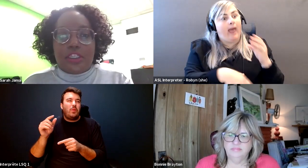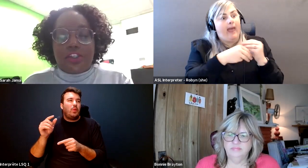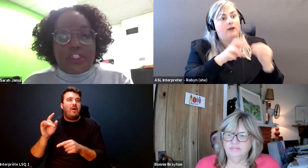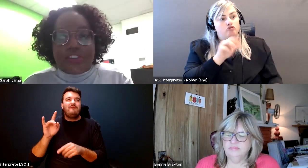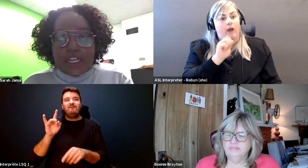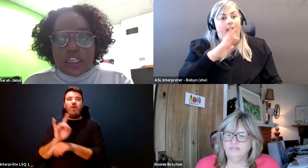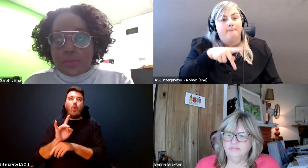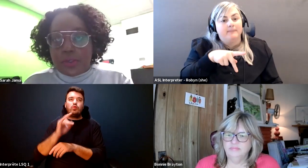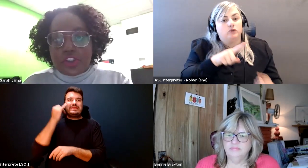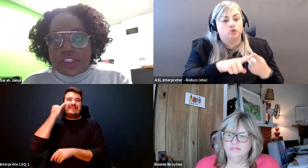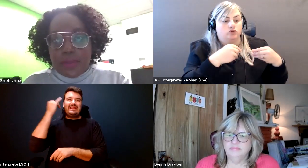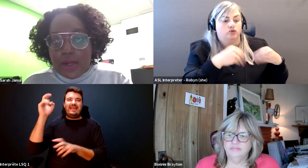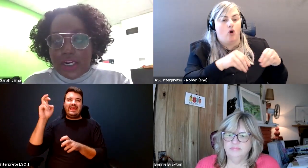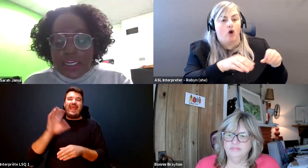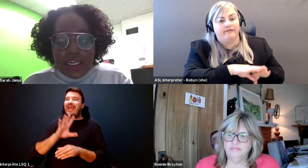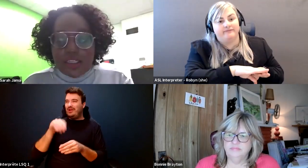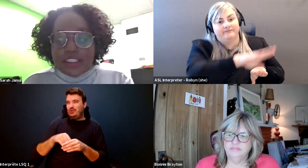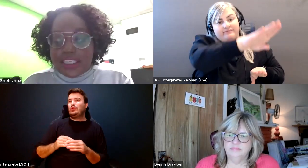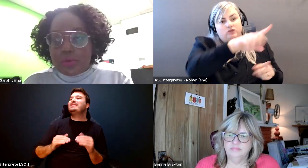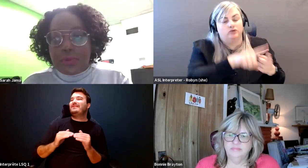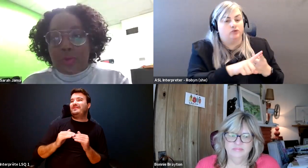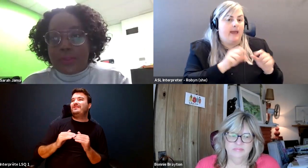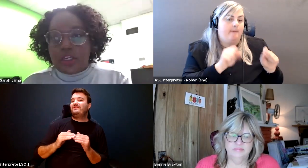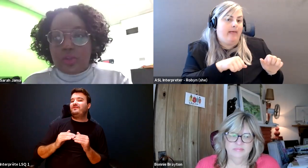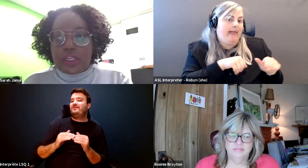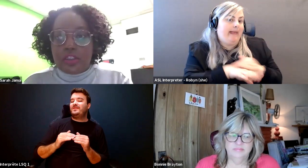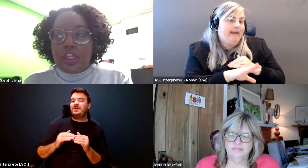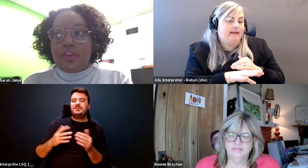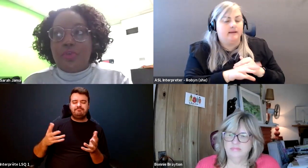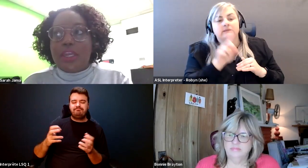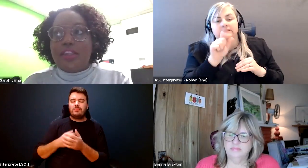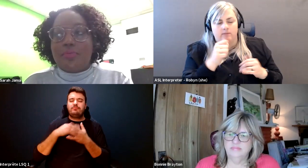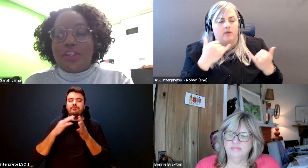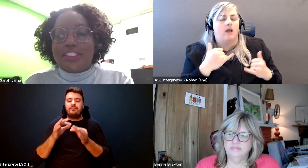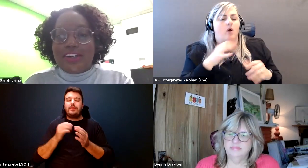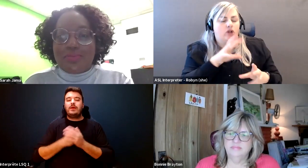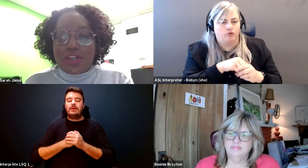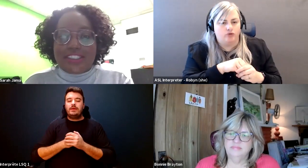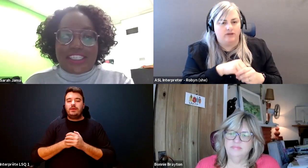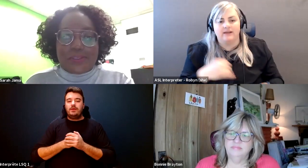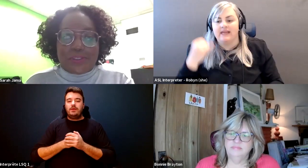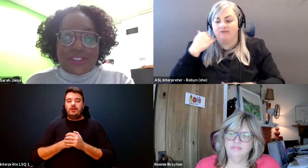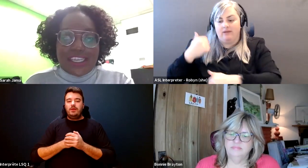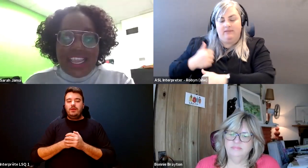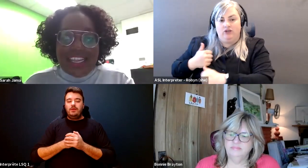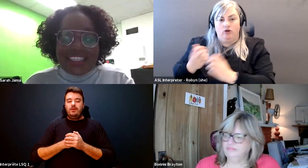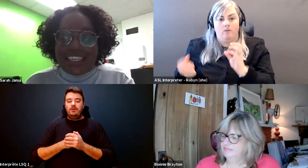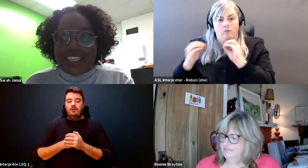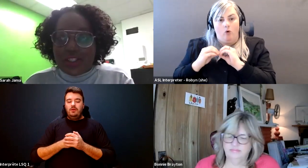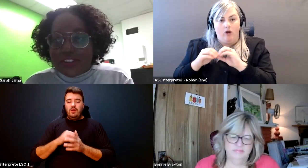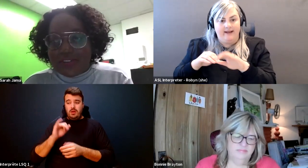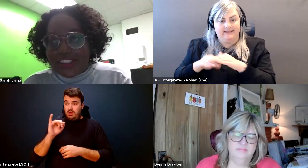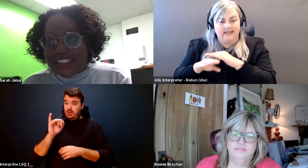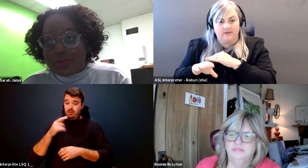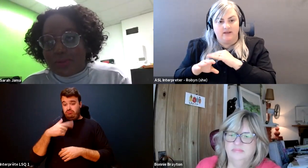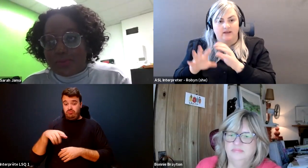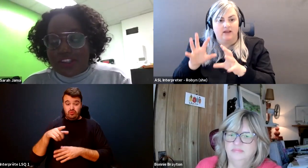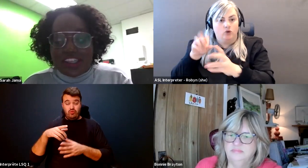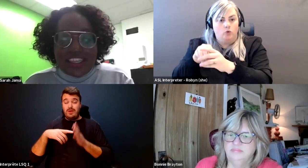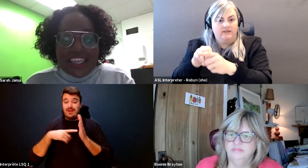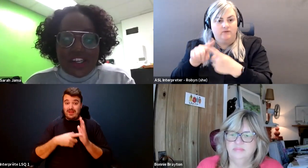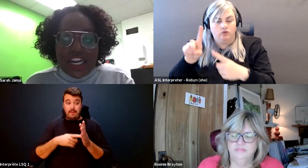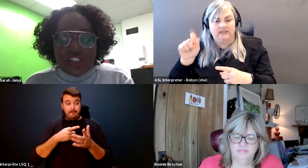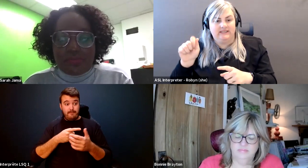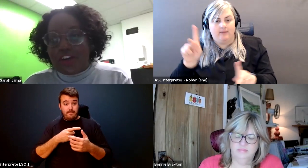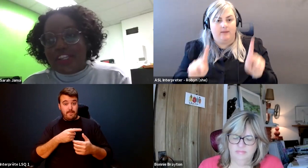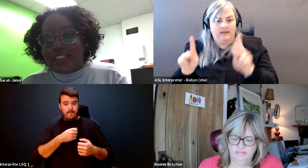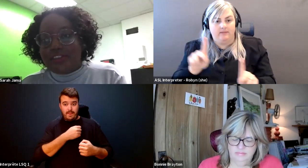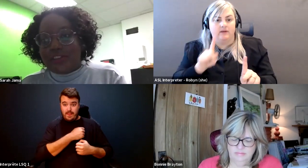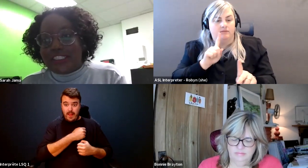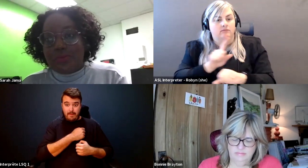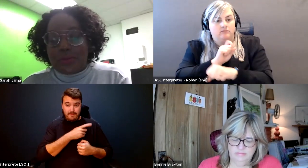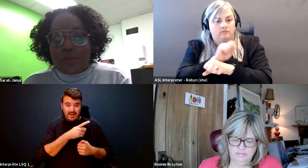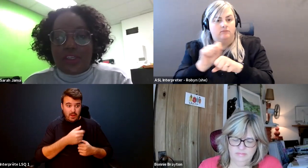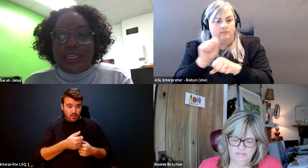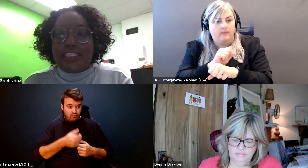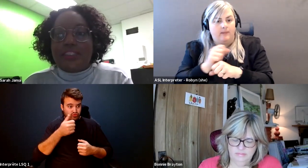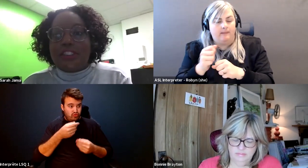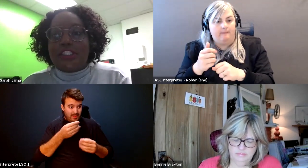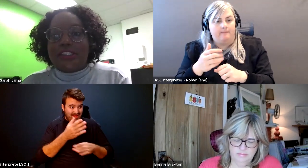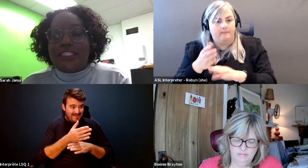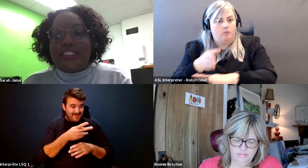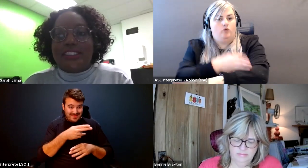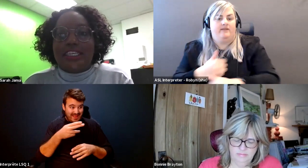Sarah Jama: To increase our economic purchasing power, disabled people will be included if you make the military more accessible and inclusive to disabled people that you're actually bettering the lives of disabled people disability justice.